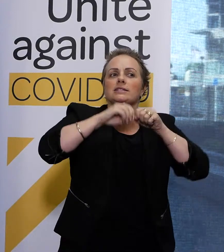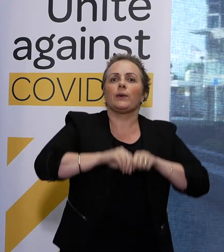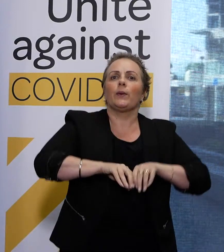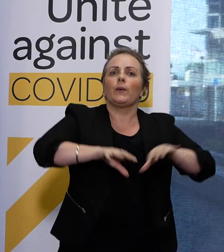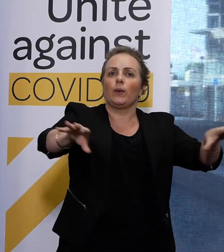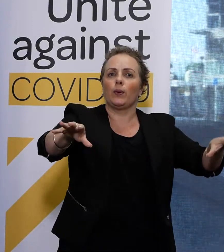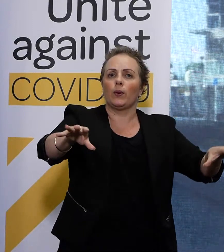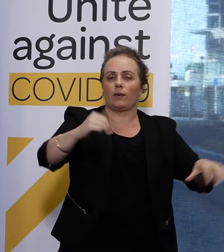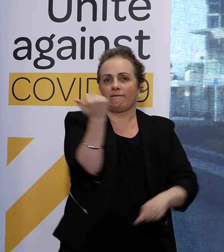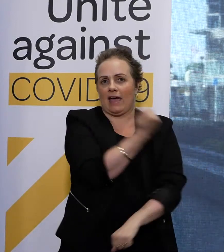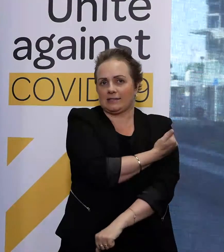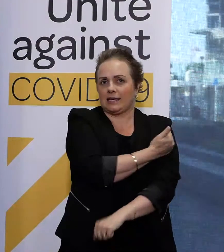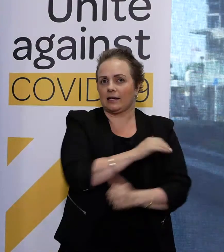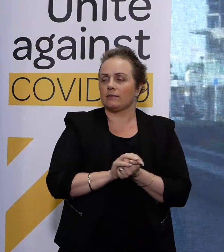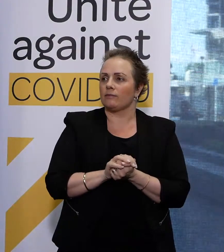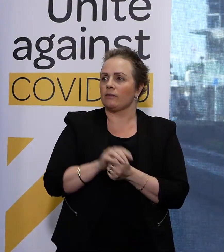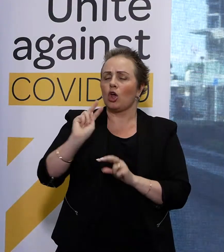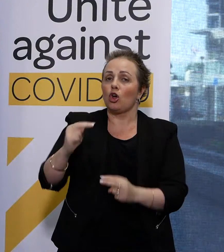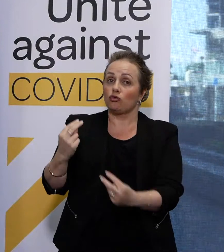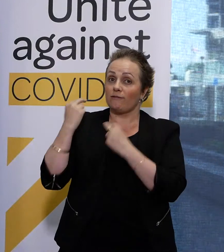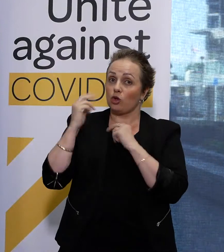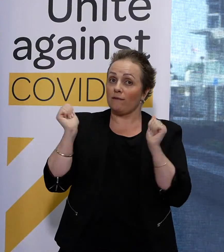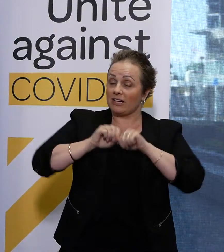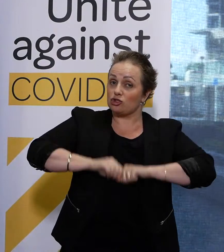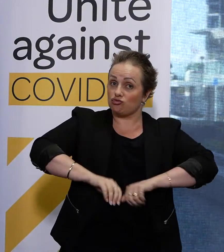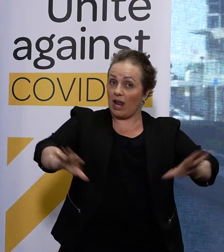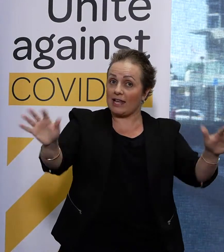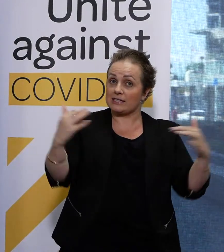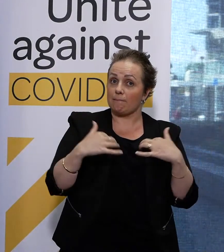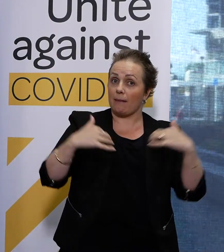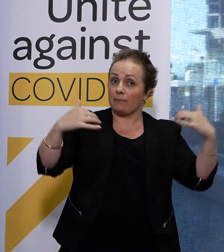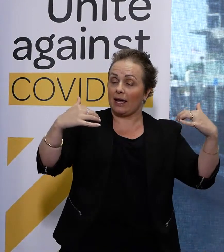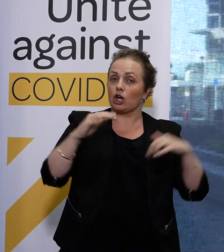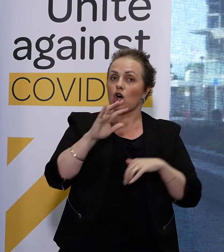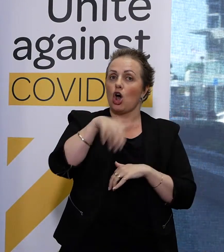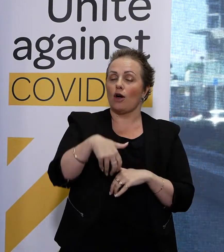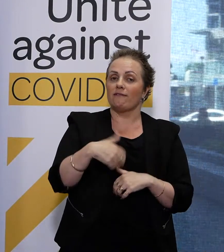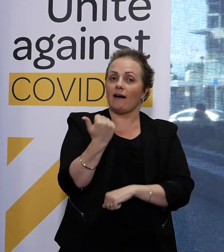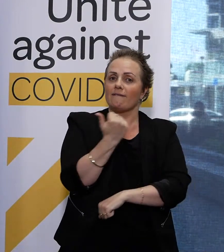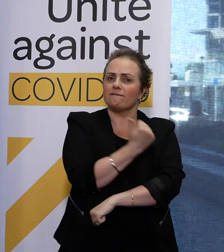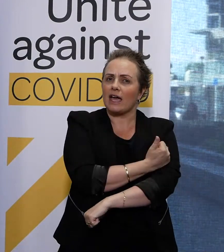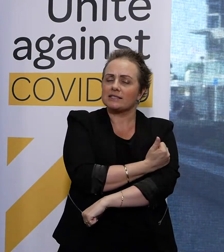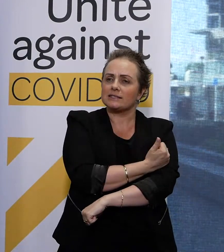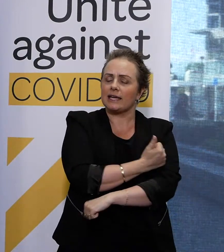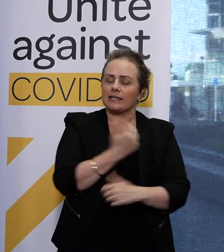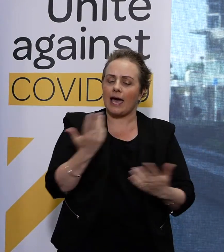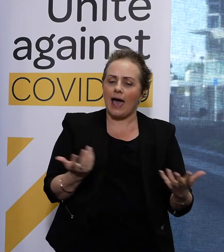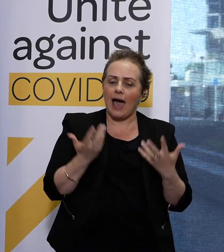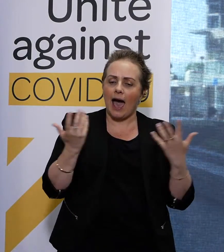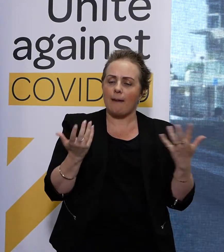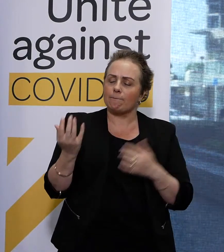being released into the sorry,